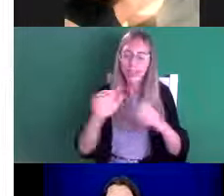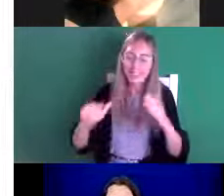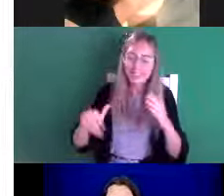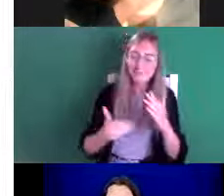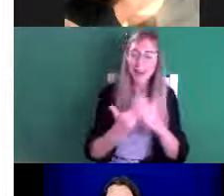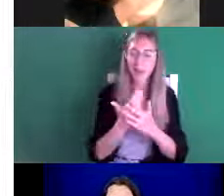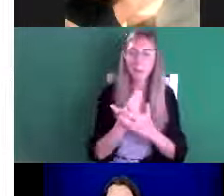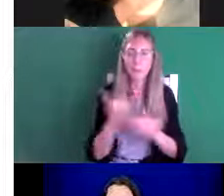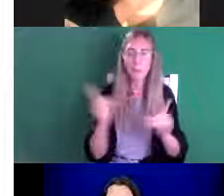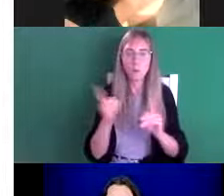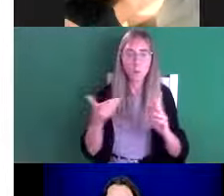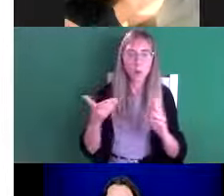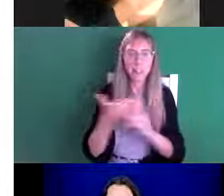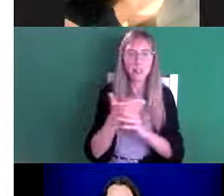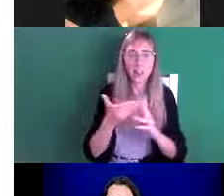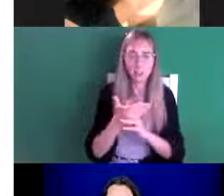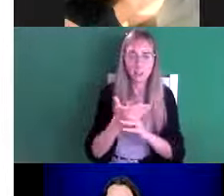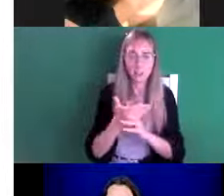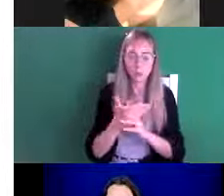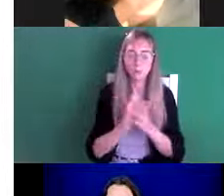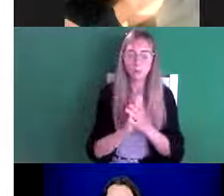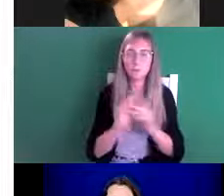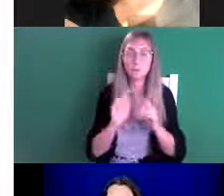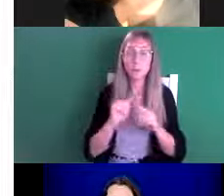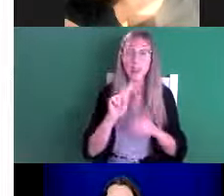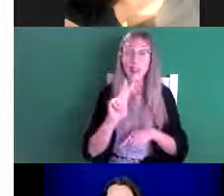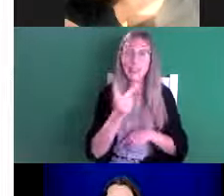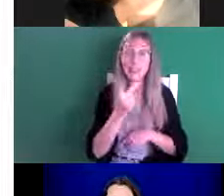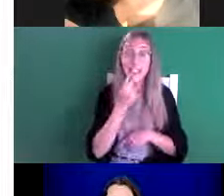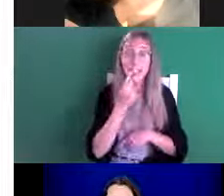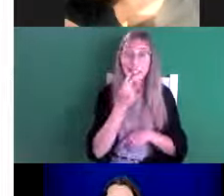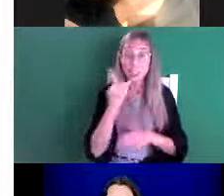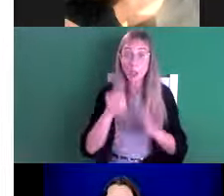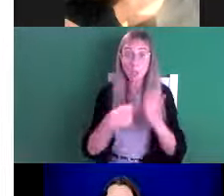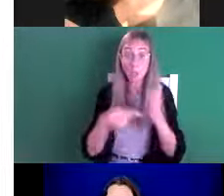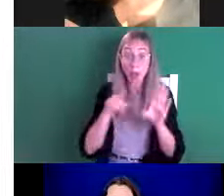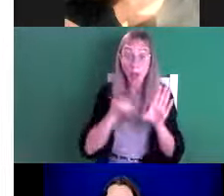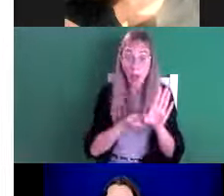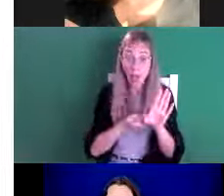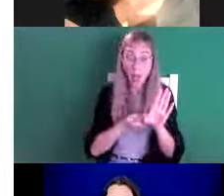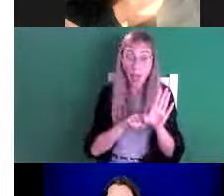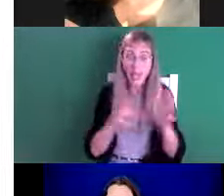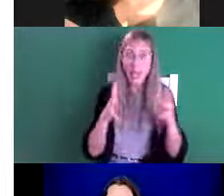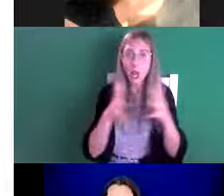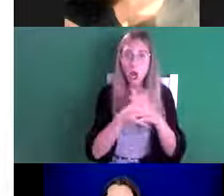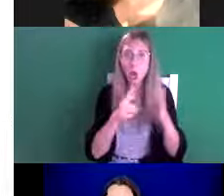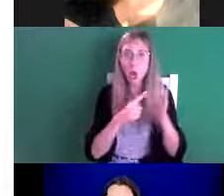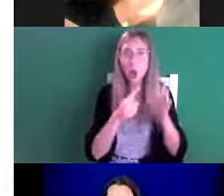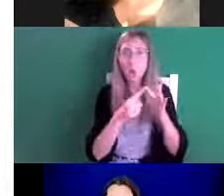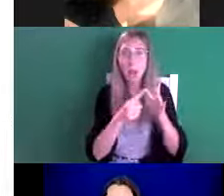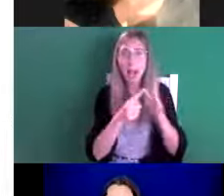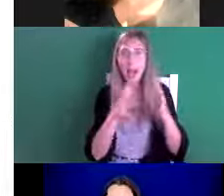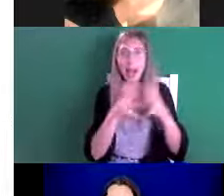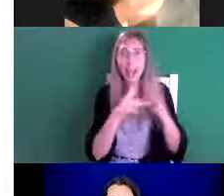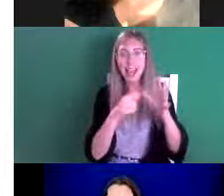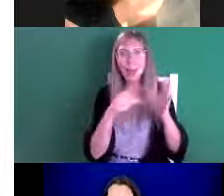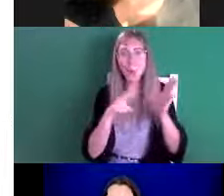then next year second of july is way web day and september sometime the way where film will